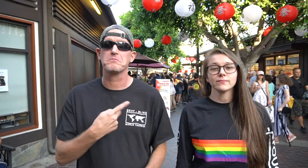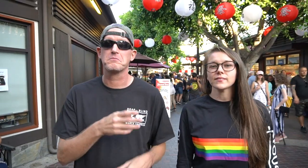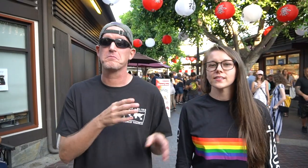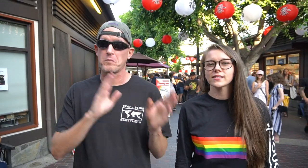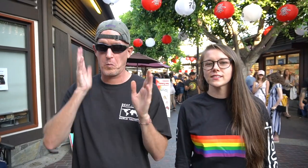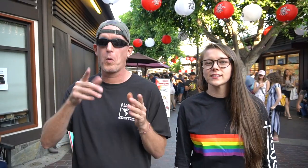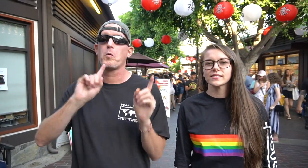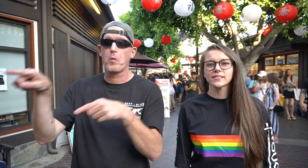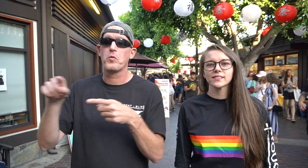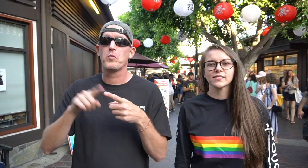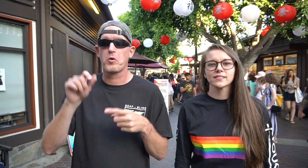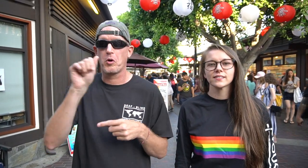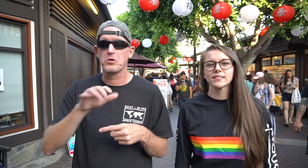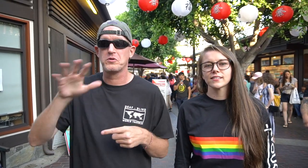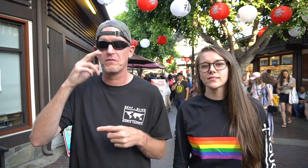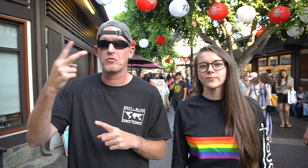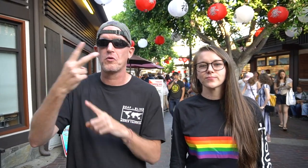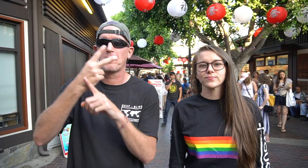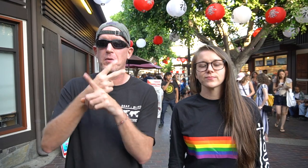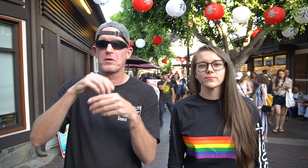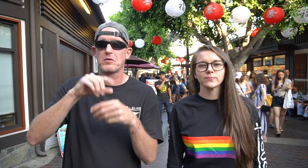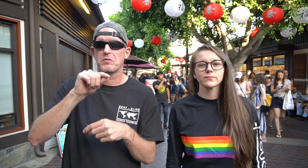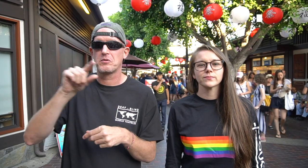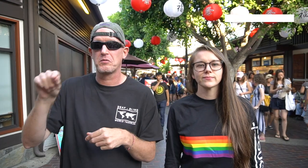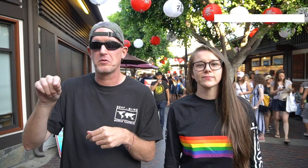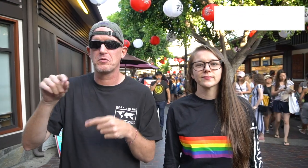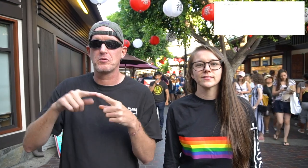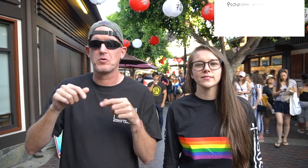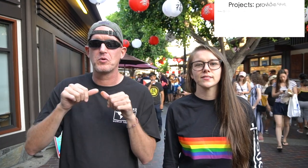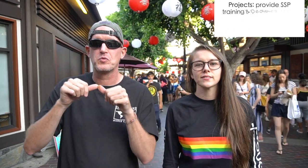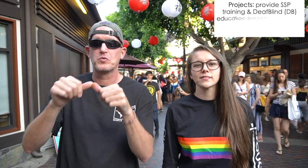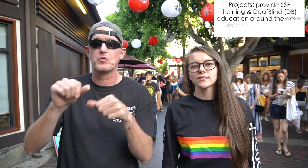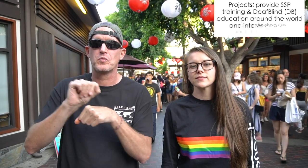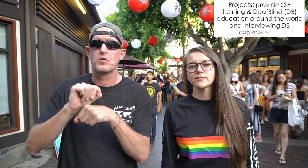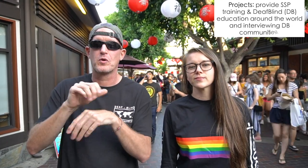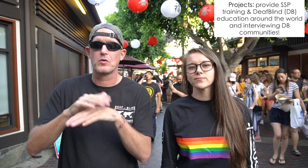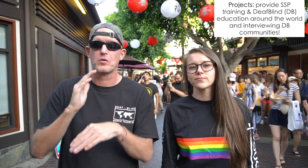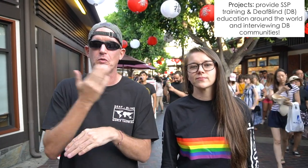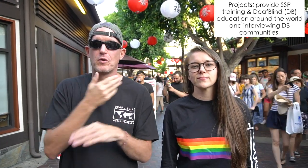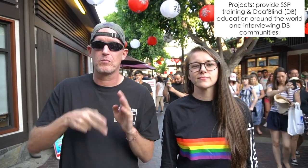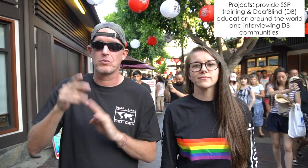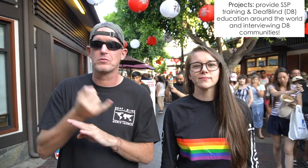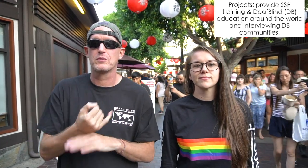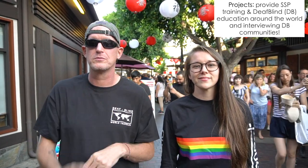Kevin: we will both go to Asia for 2 months in 2020 to continue working on our projects.